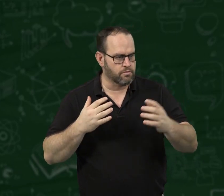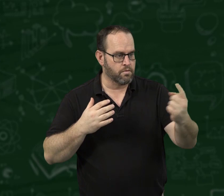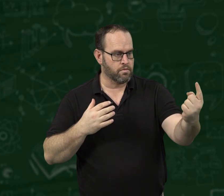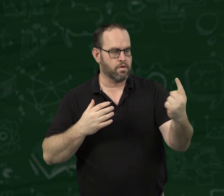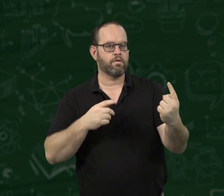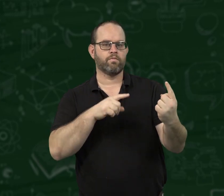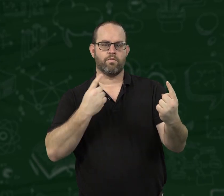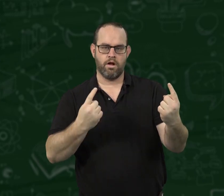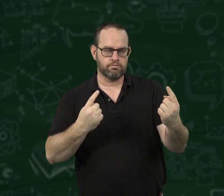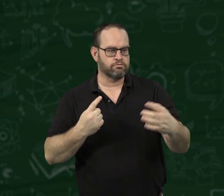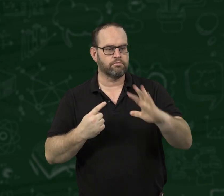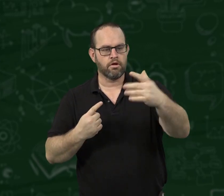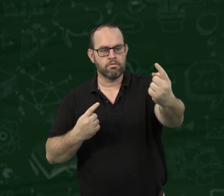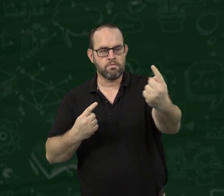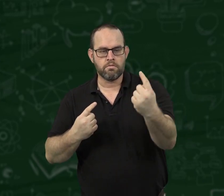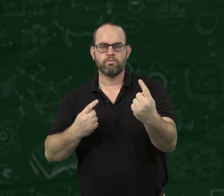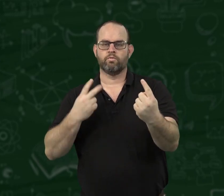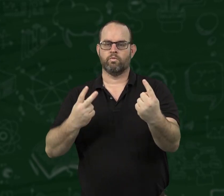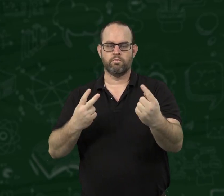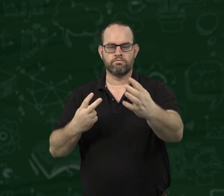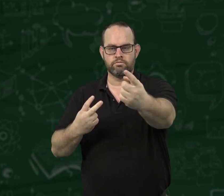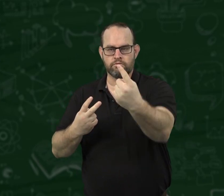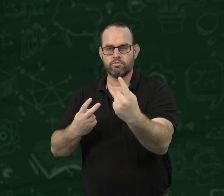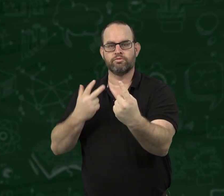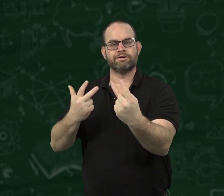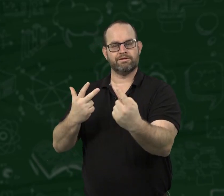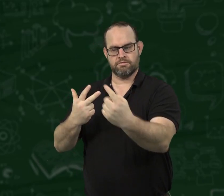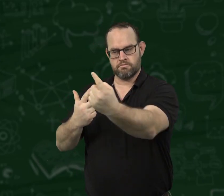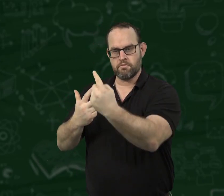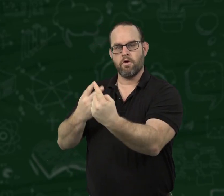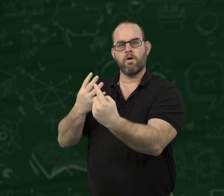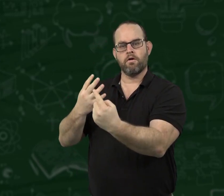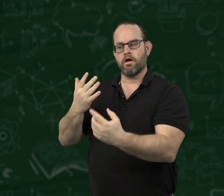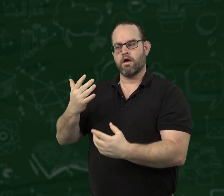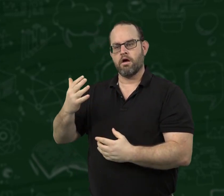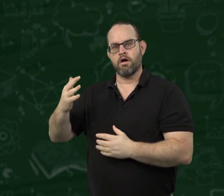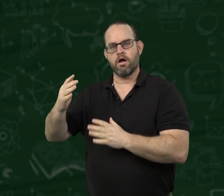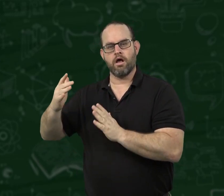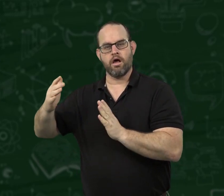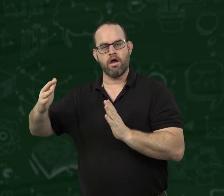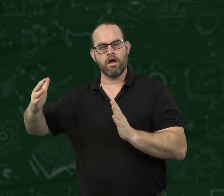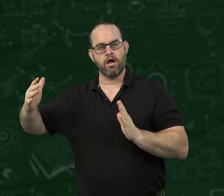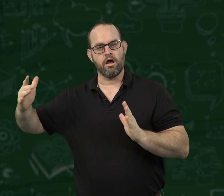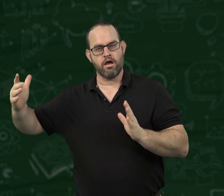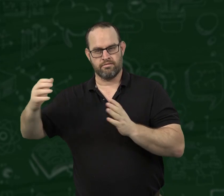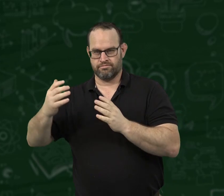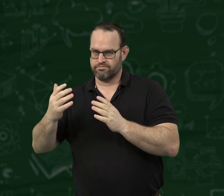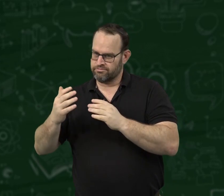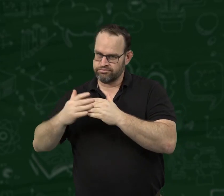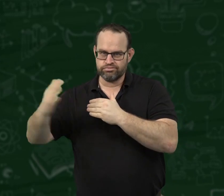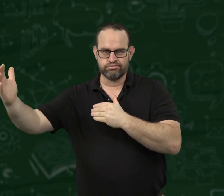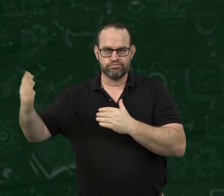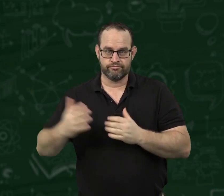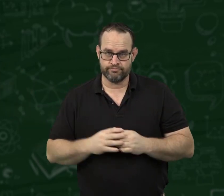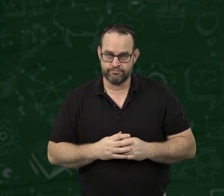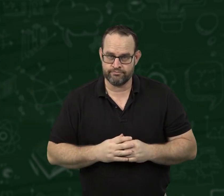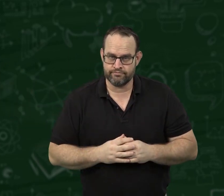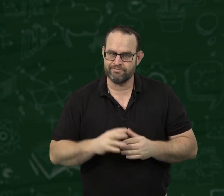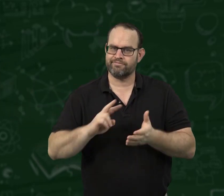Each individual person was counted, beginning with the number one and counting sequentially.